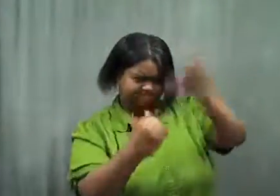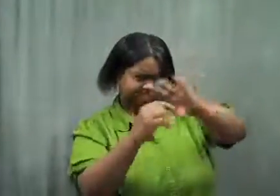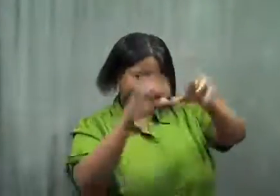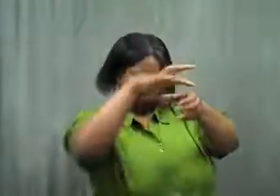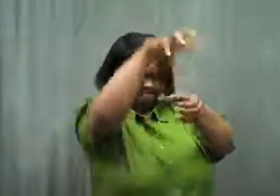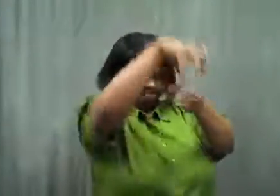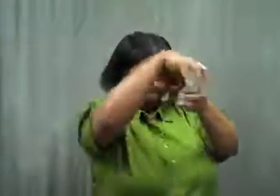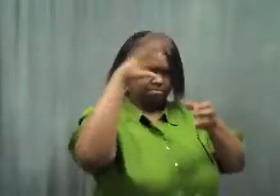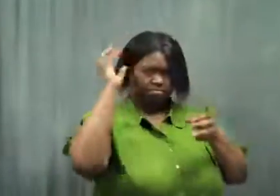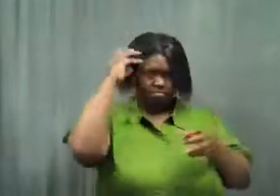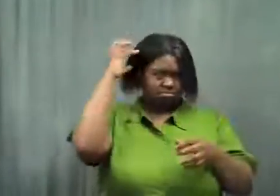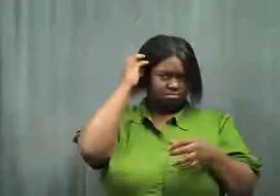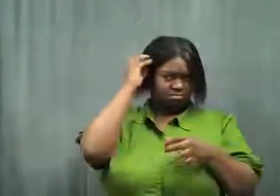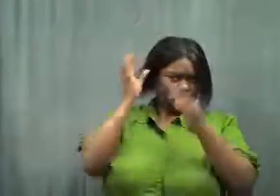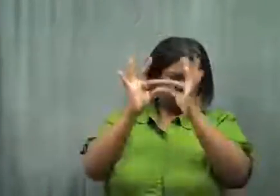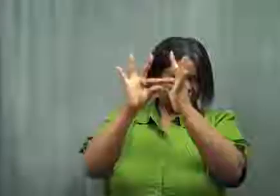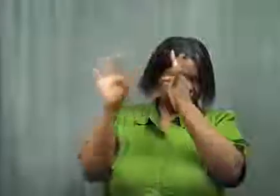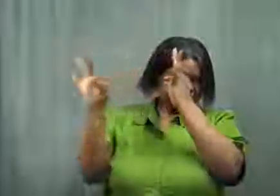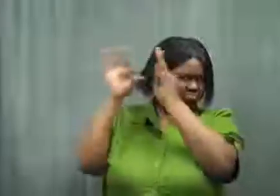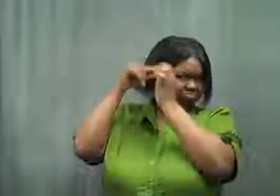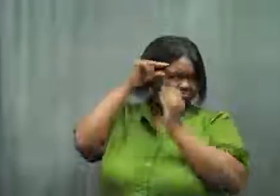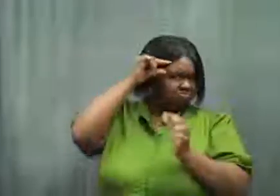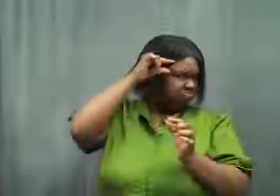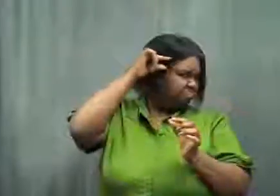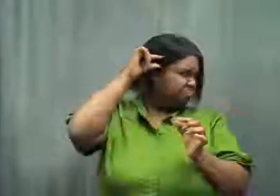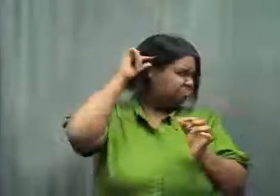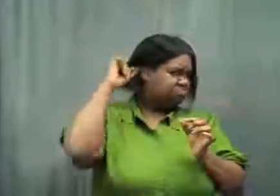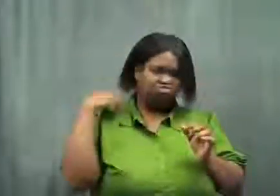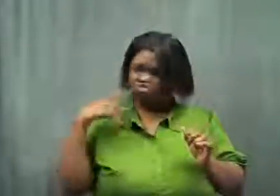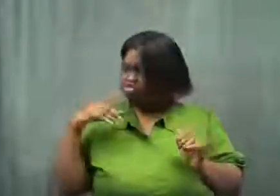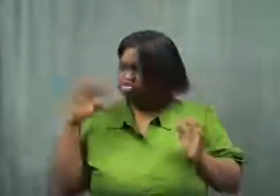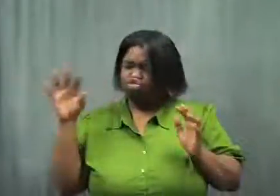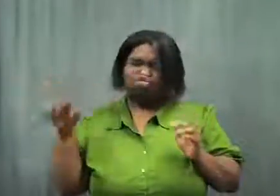Then my mother started separating my hair out on the side, dividing it into partitions that went from front to back.